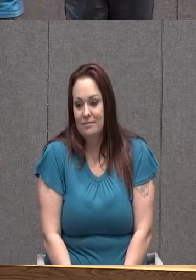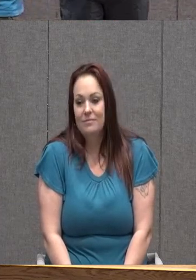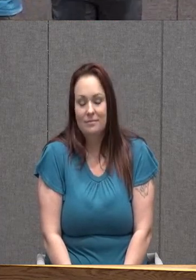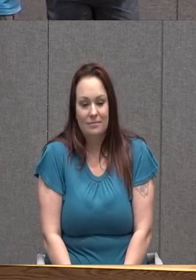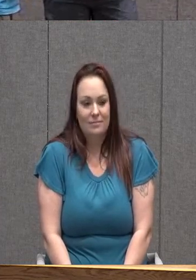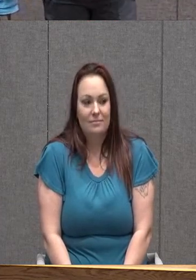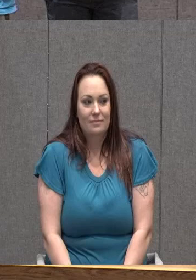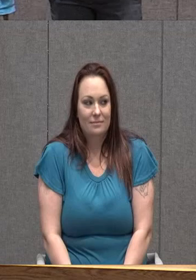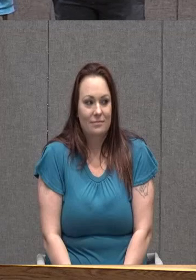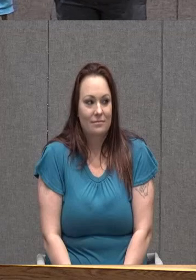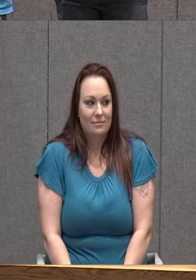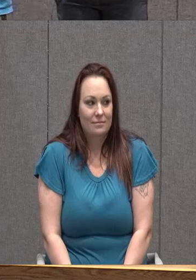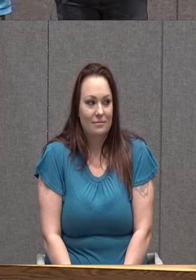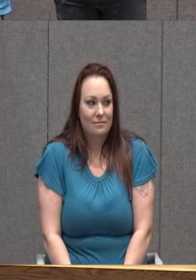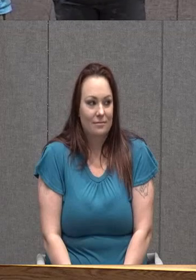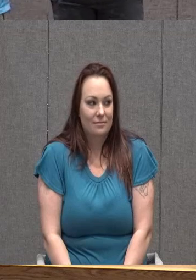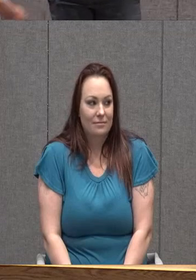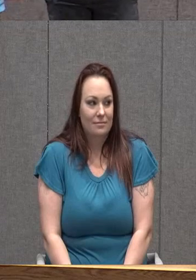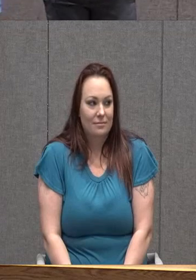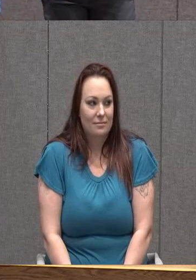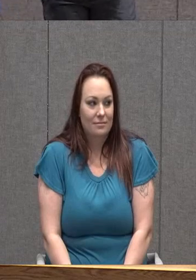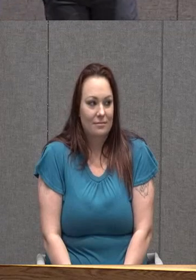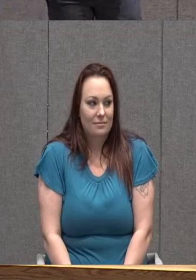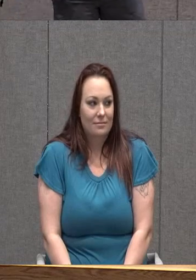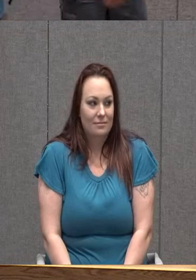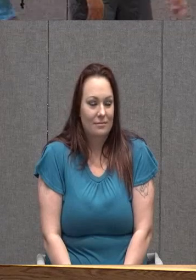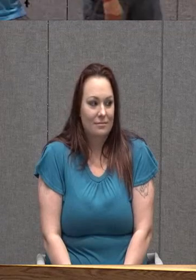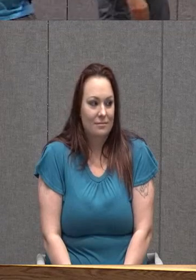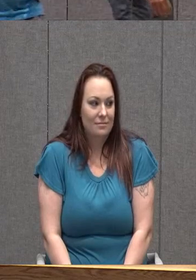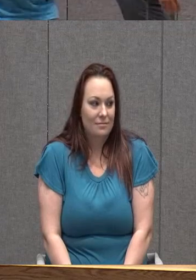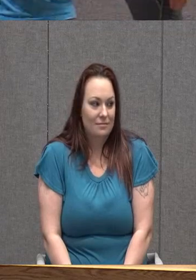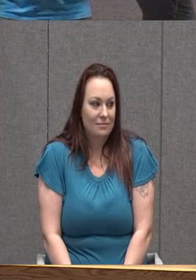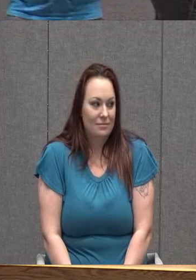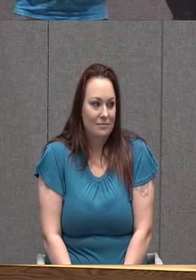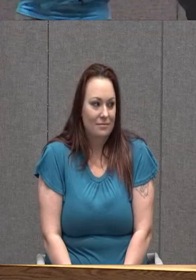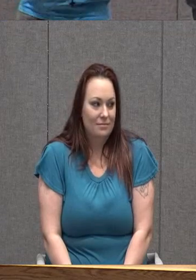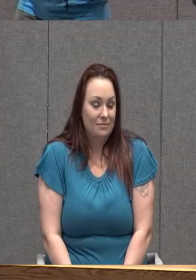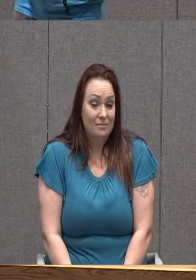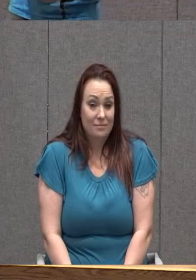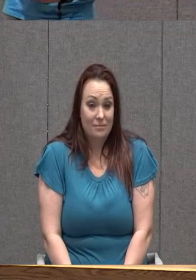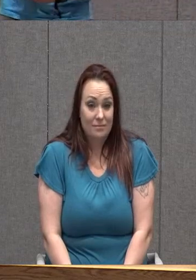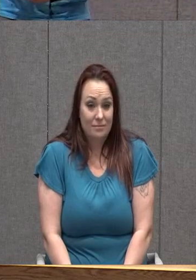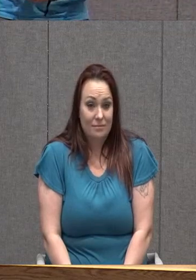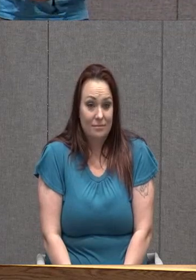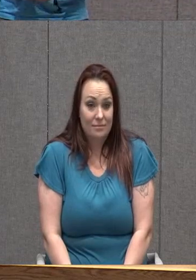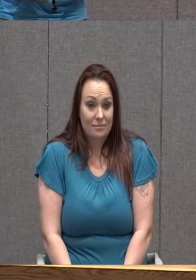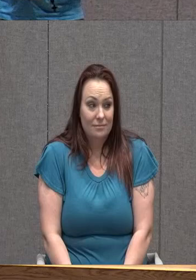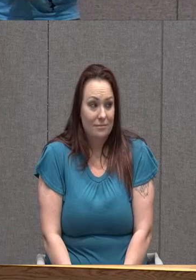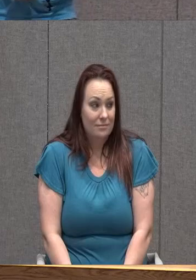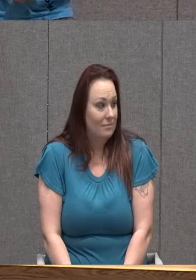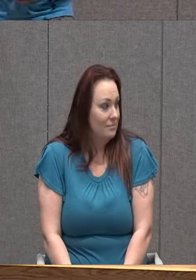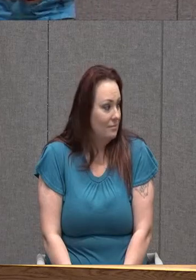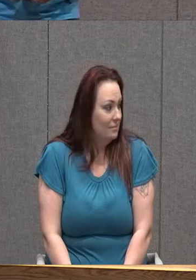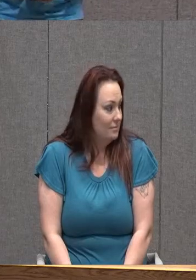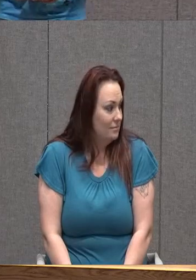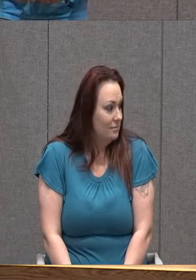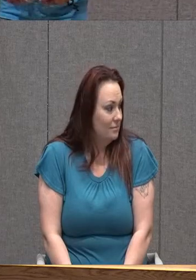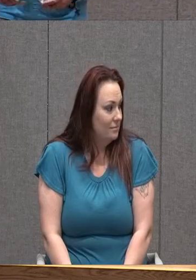And then just put the cans (whispering) So, we are going to finish with our fitness activity,